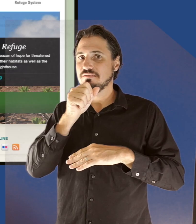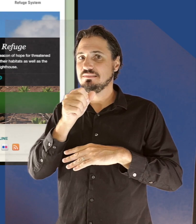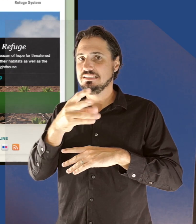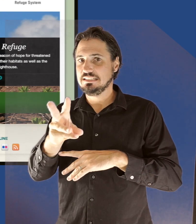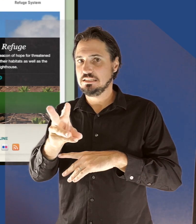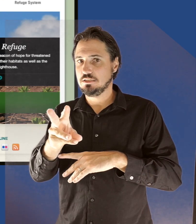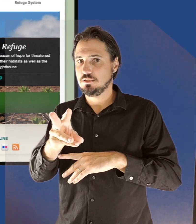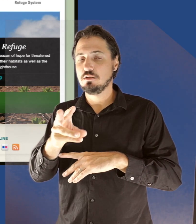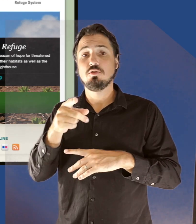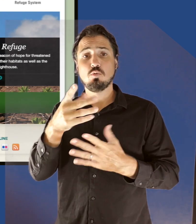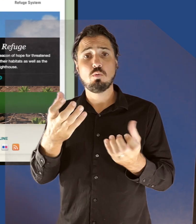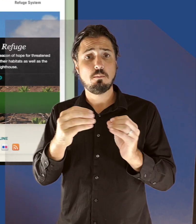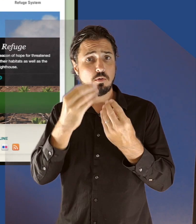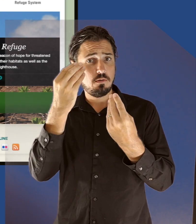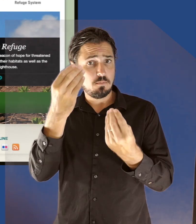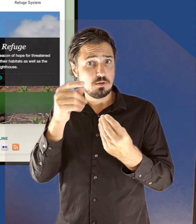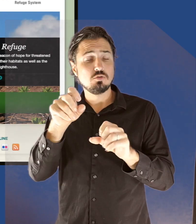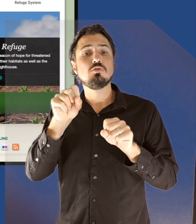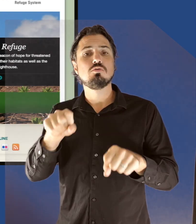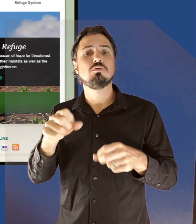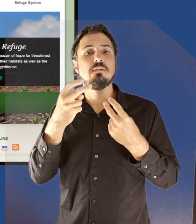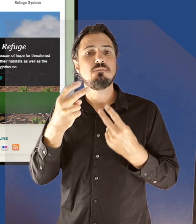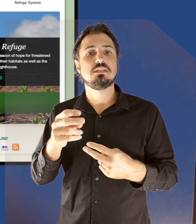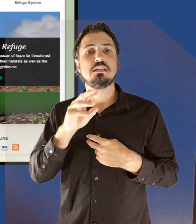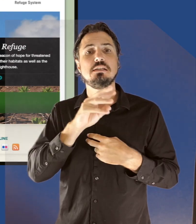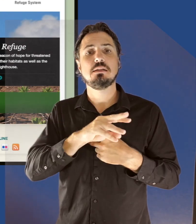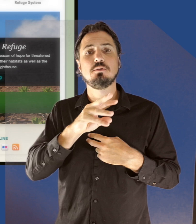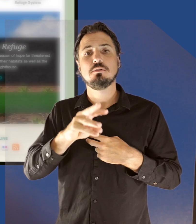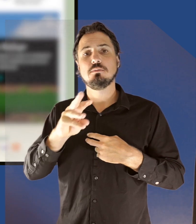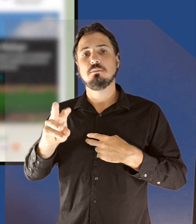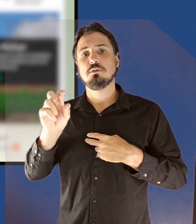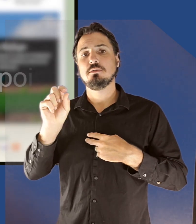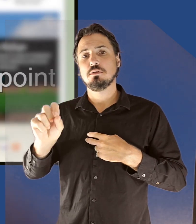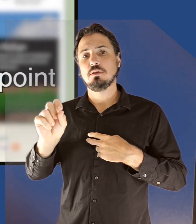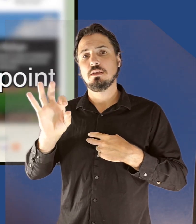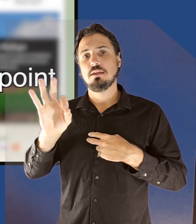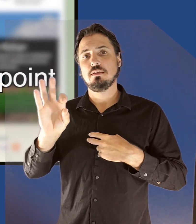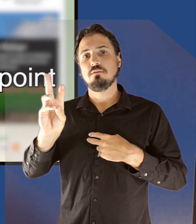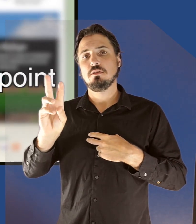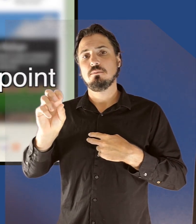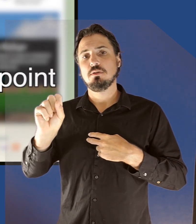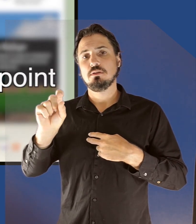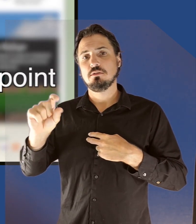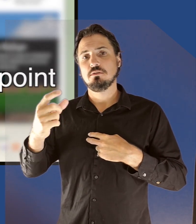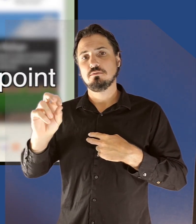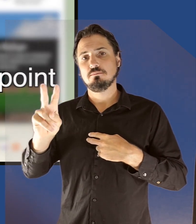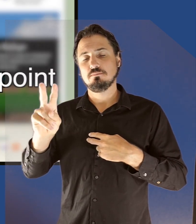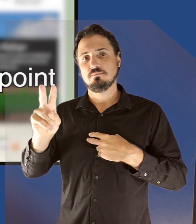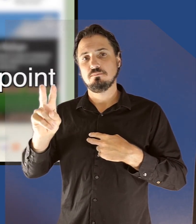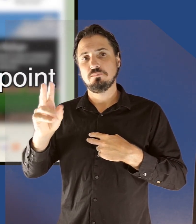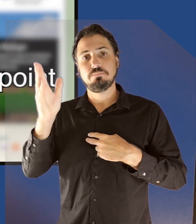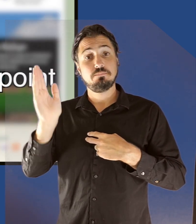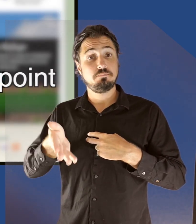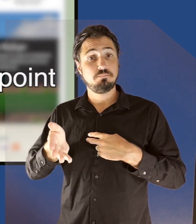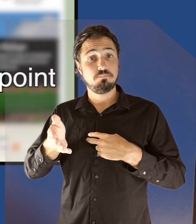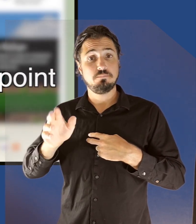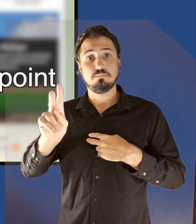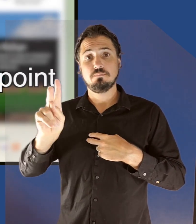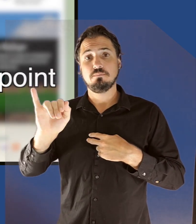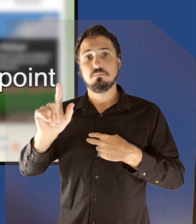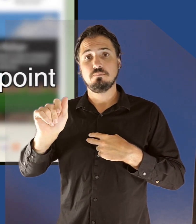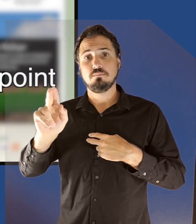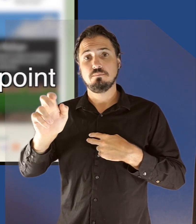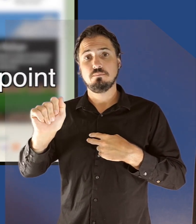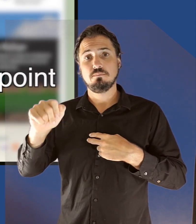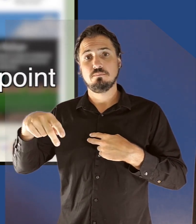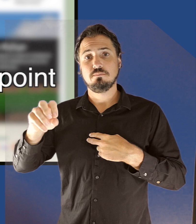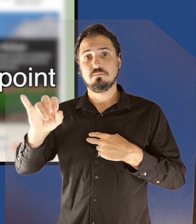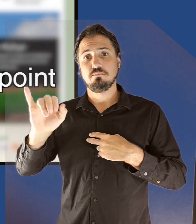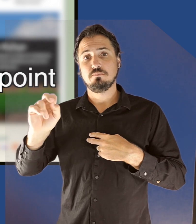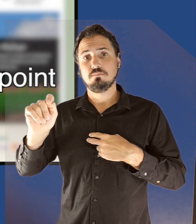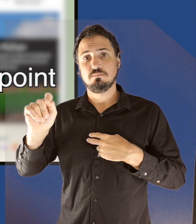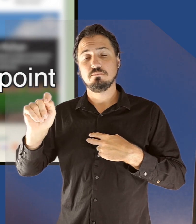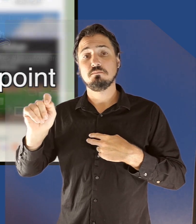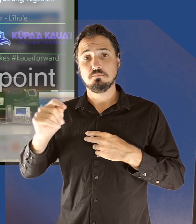For more information, or to book your reservations, visit www.fws.gov/kilaueapoint.